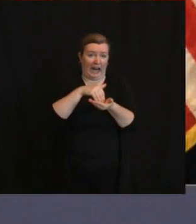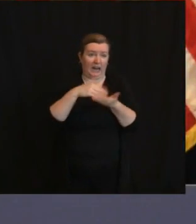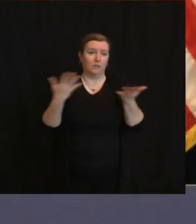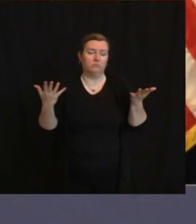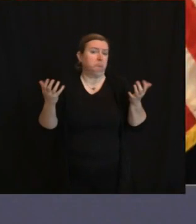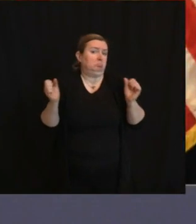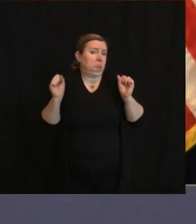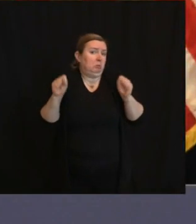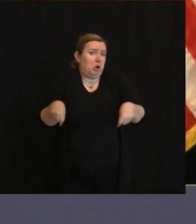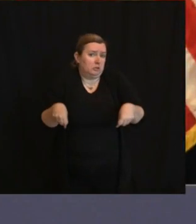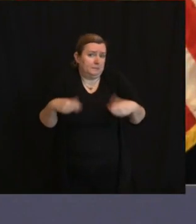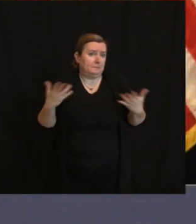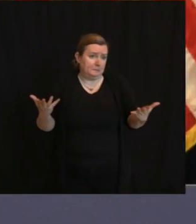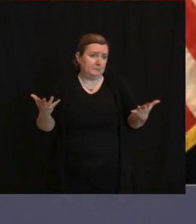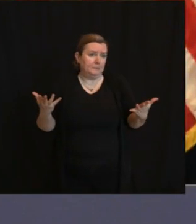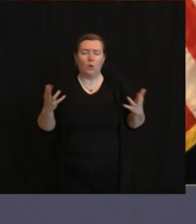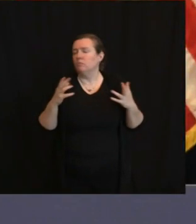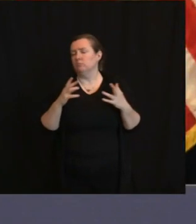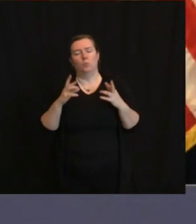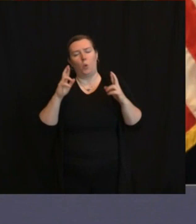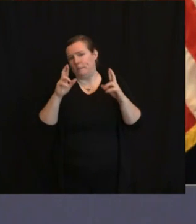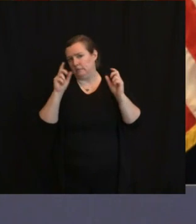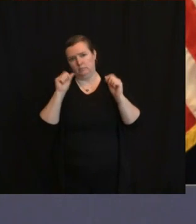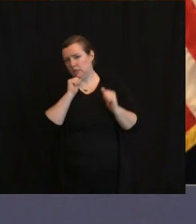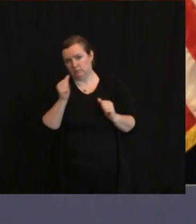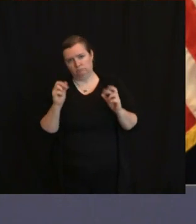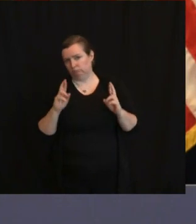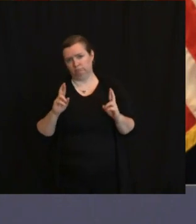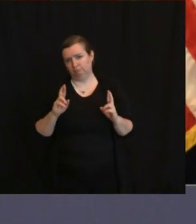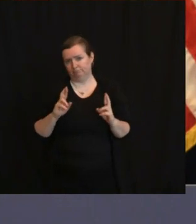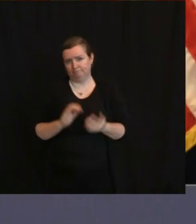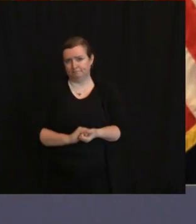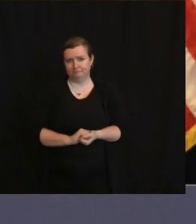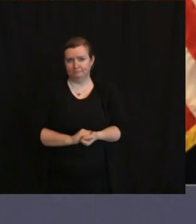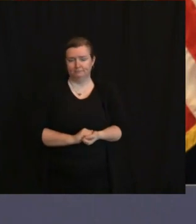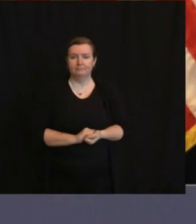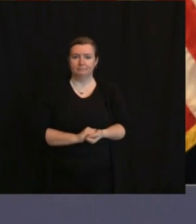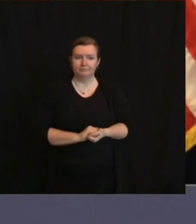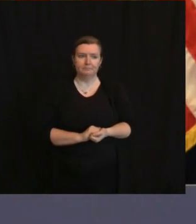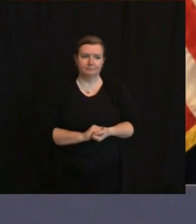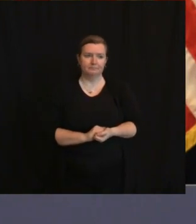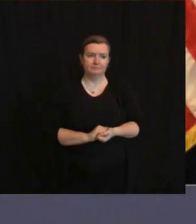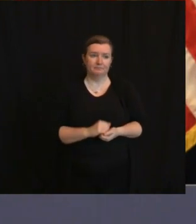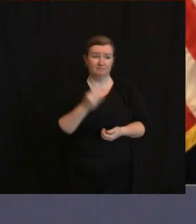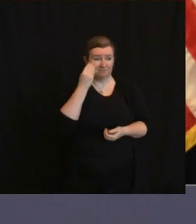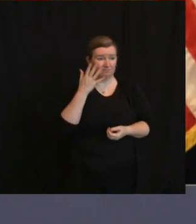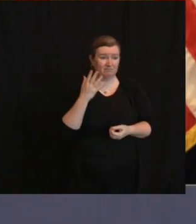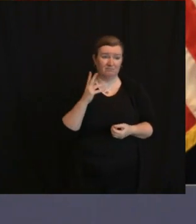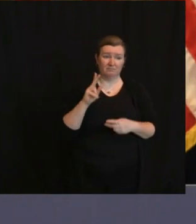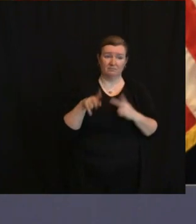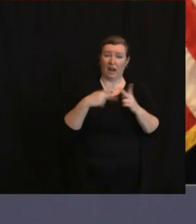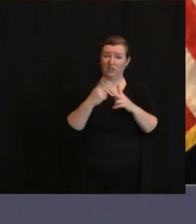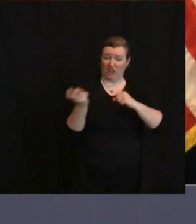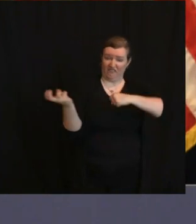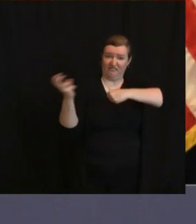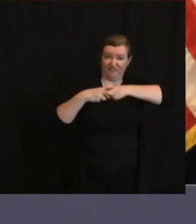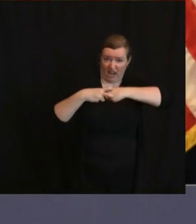THINGS DOWN AGAIN. UNFORTUNATELY YES BUT WE HOPE 0 NOT TO.